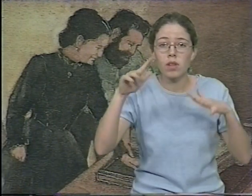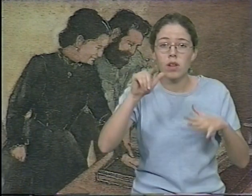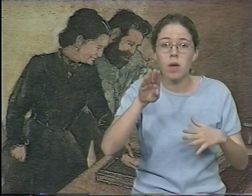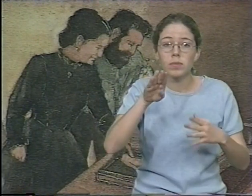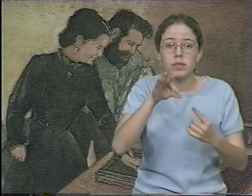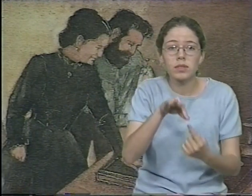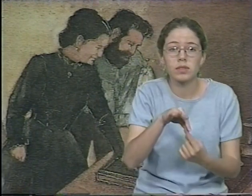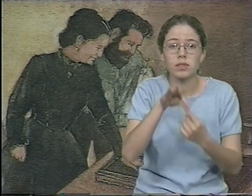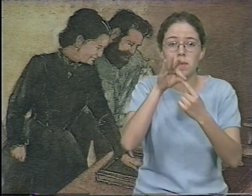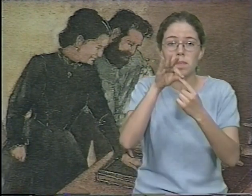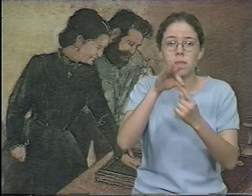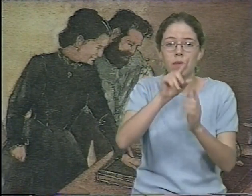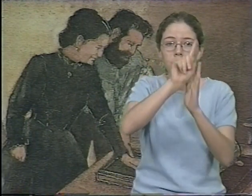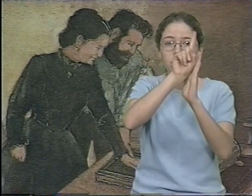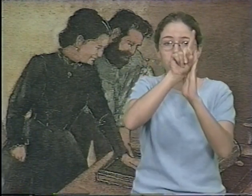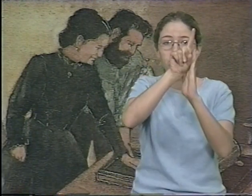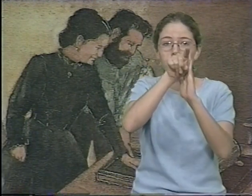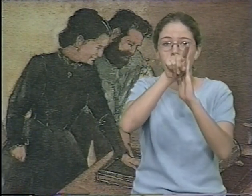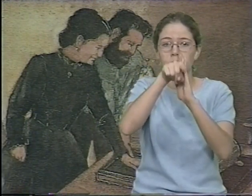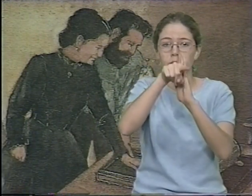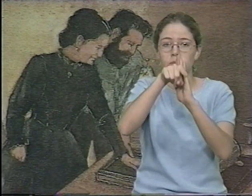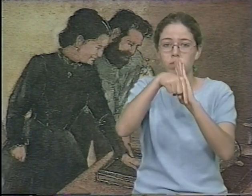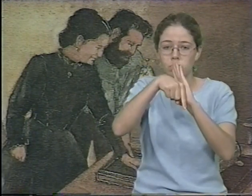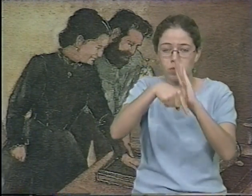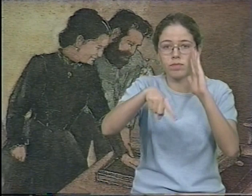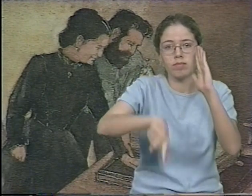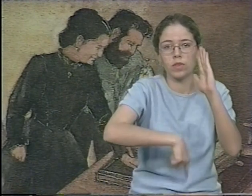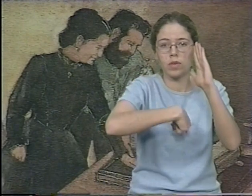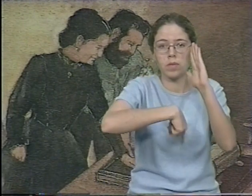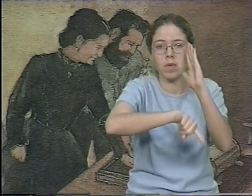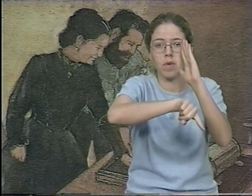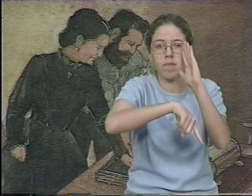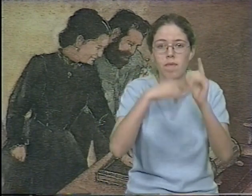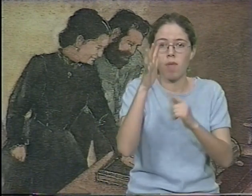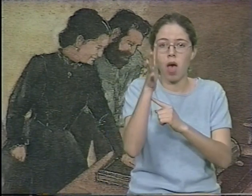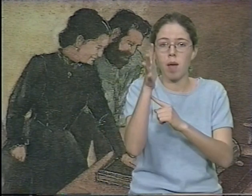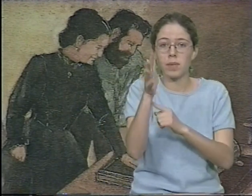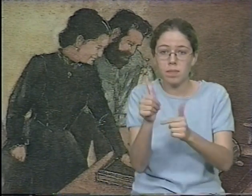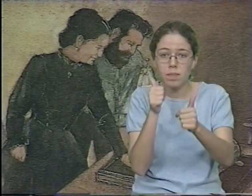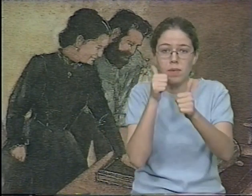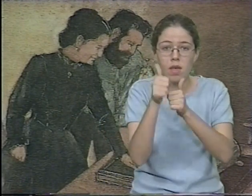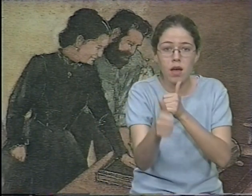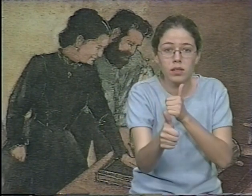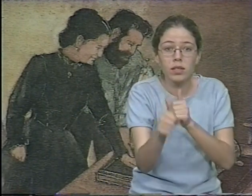Wilhelm turned on a switch that sent electricity through his equipment.